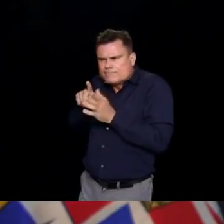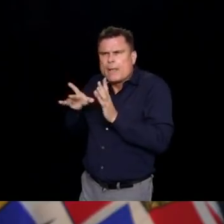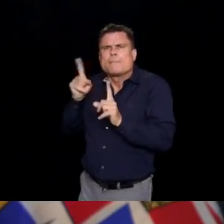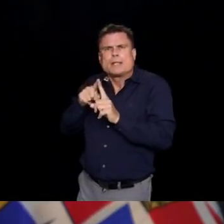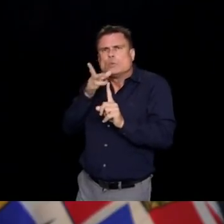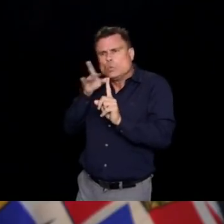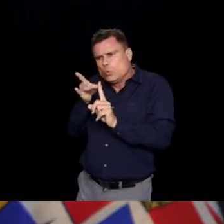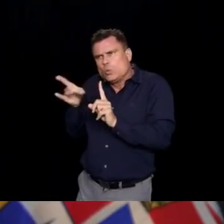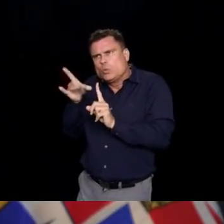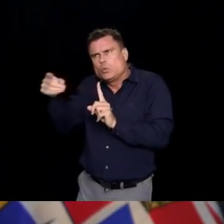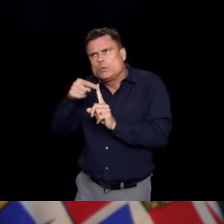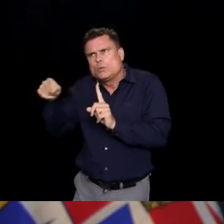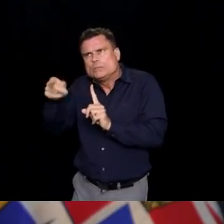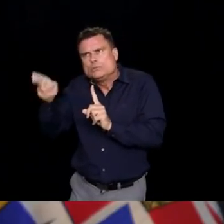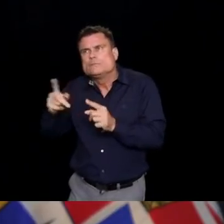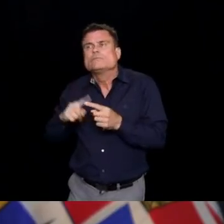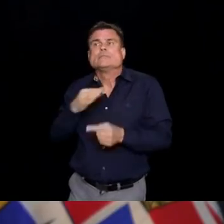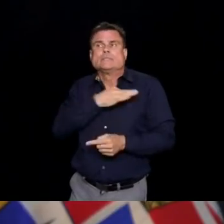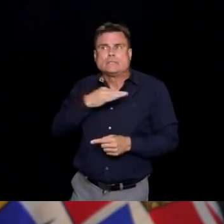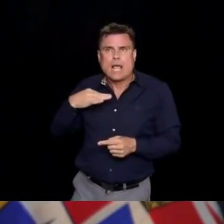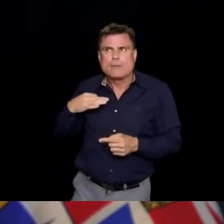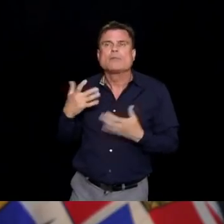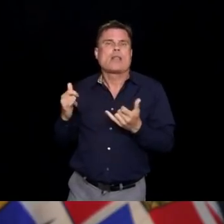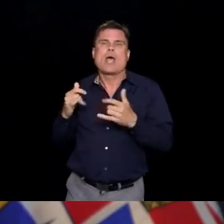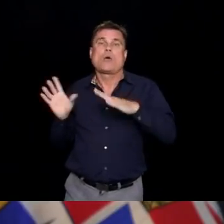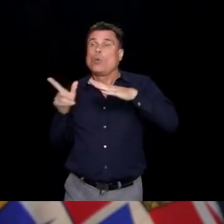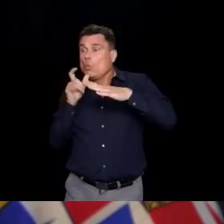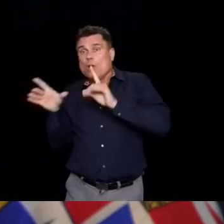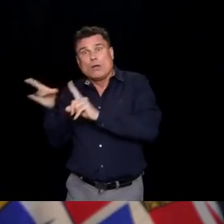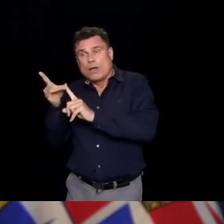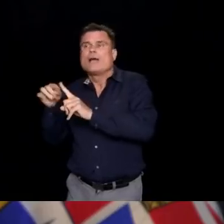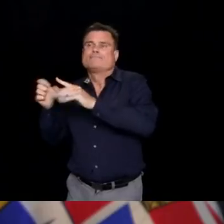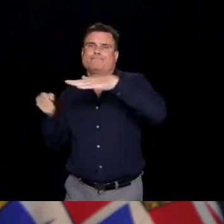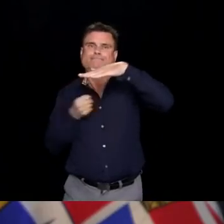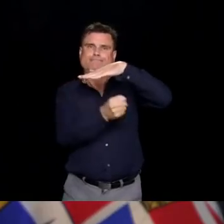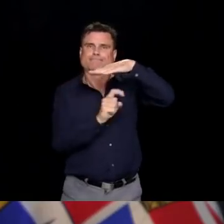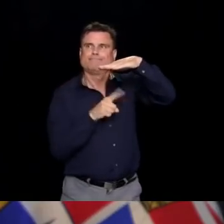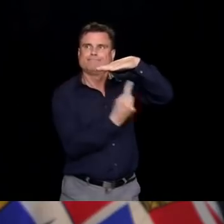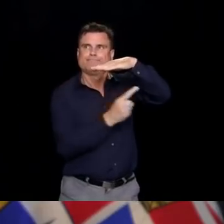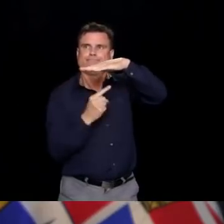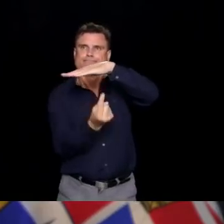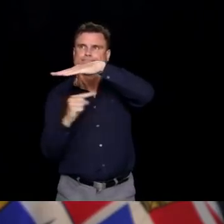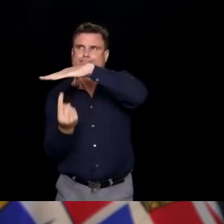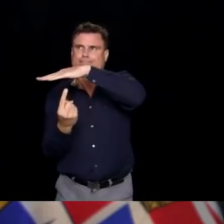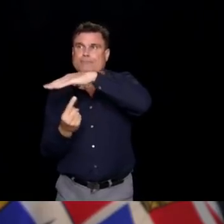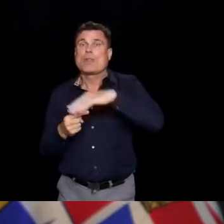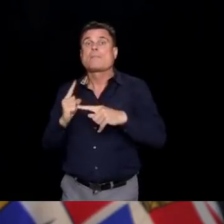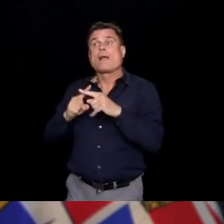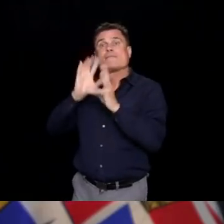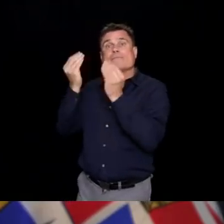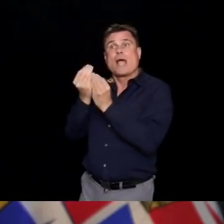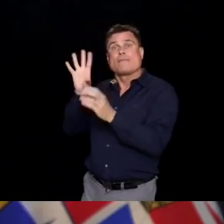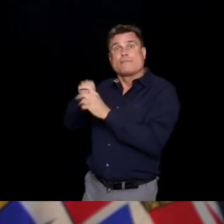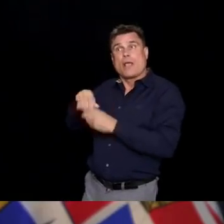to ensure that we have identified everybody. There are a number of families of staff who have been in contact who are now isolated and